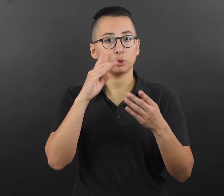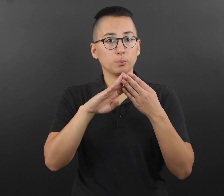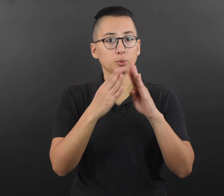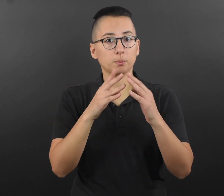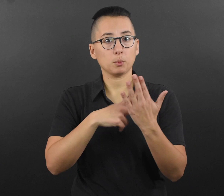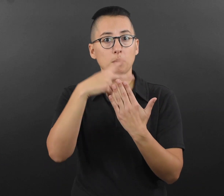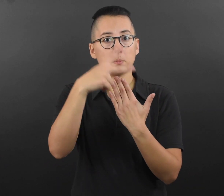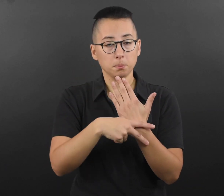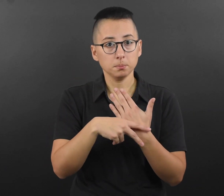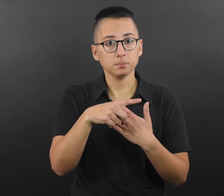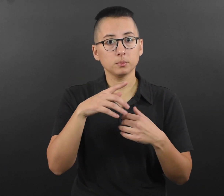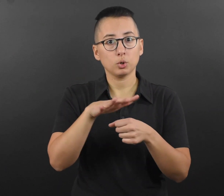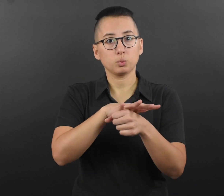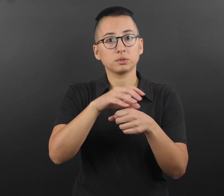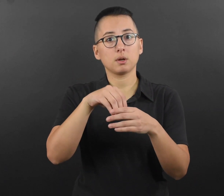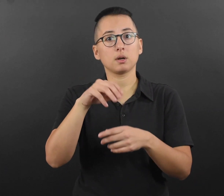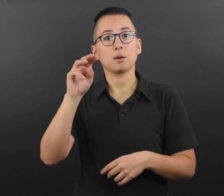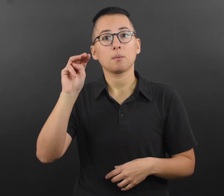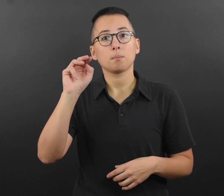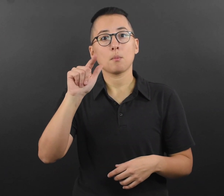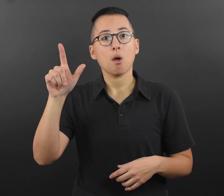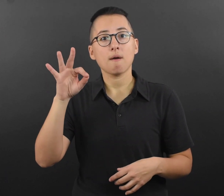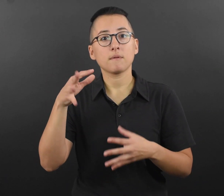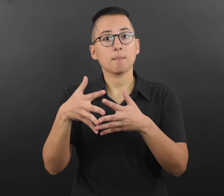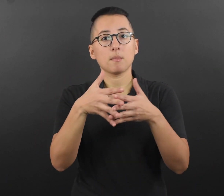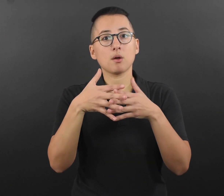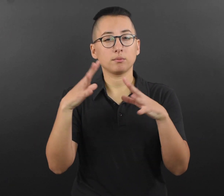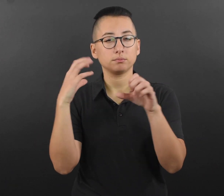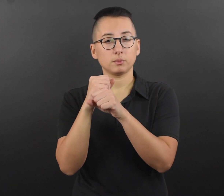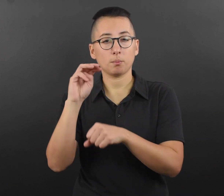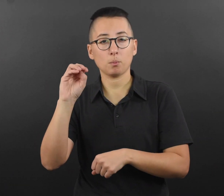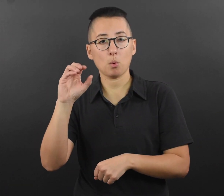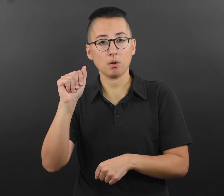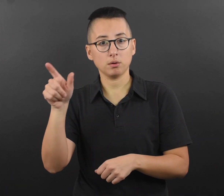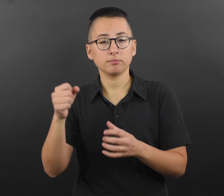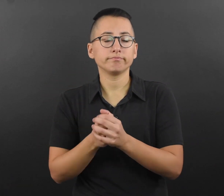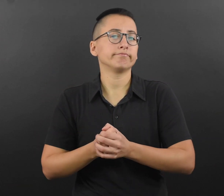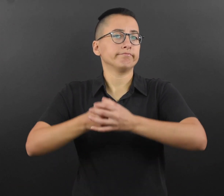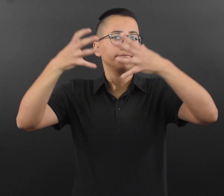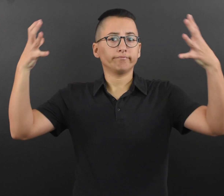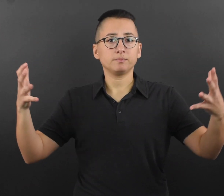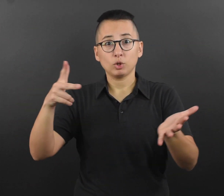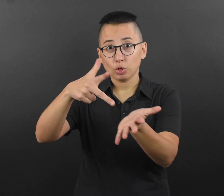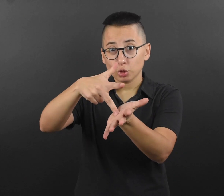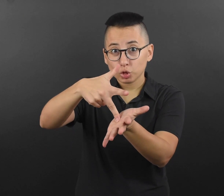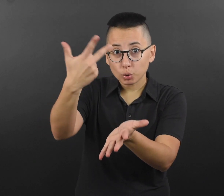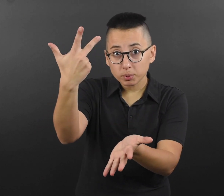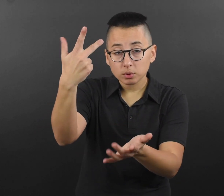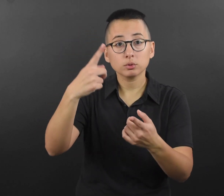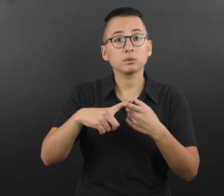Program location at the Mall of America has tripled its capacity to provide up to 1,500